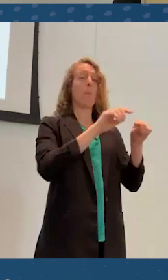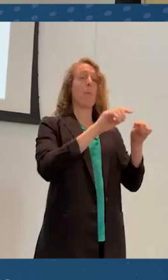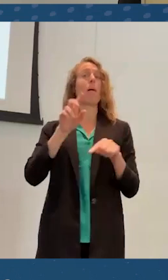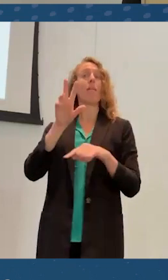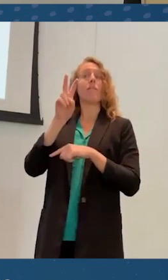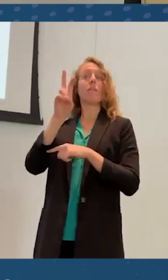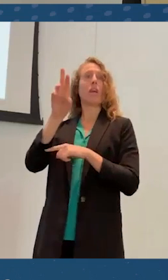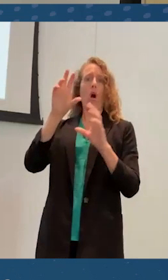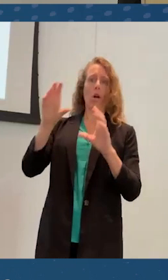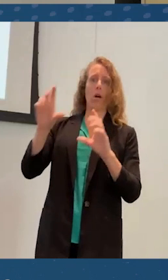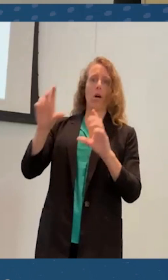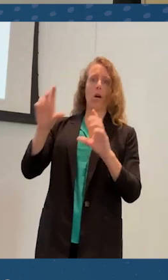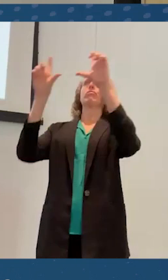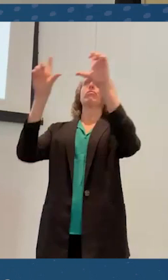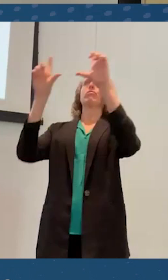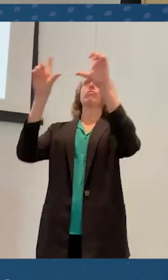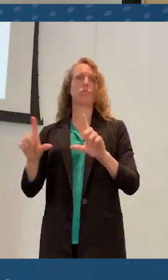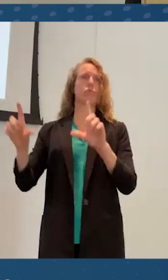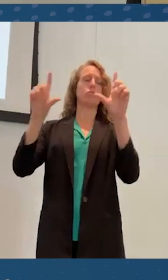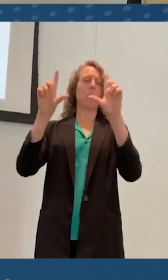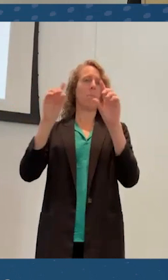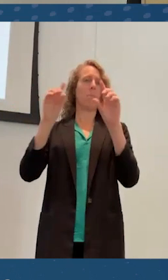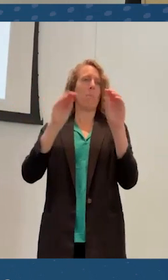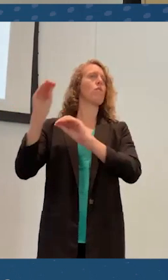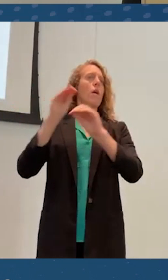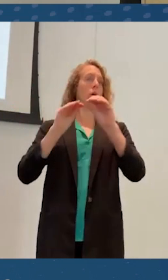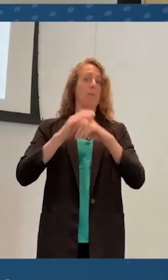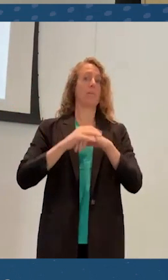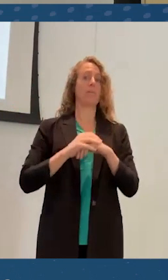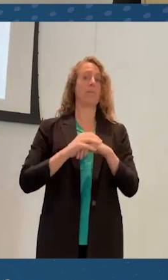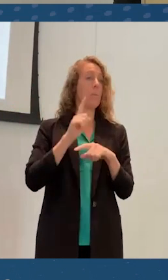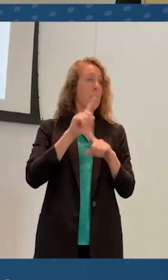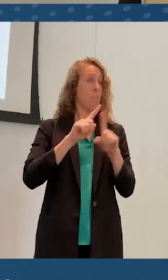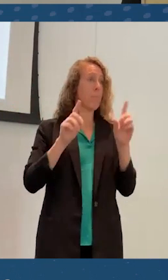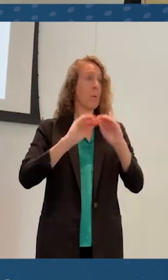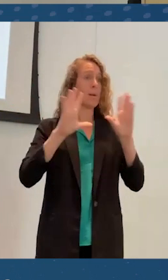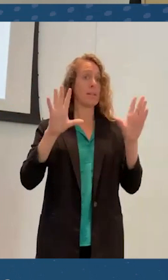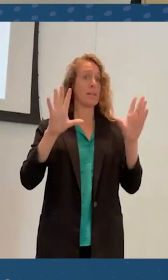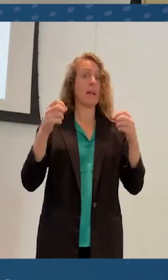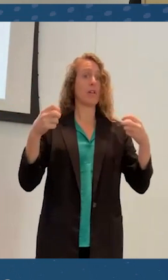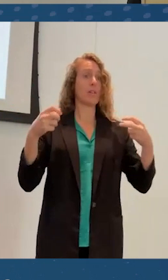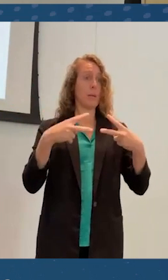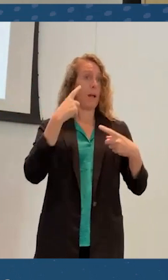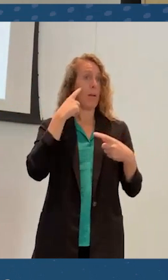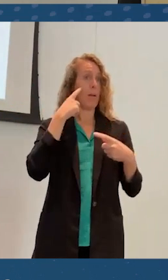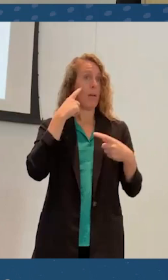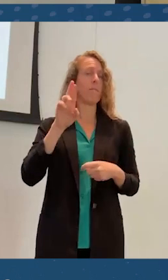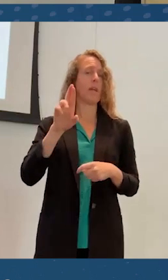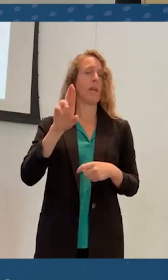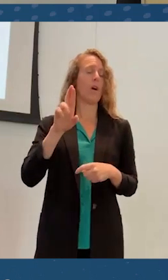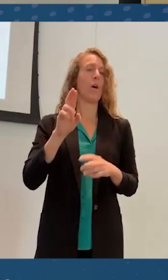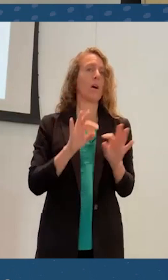But it was clear that to make subtitles for VR that were just as comprehensive in handling people's